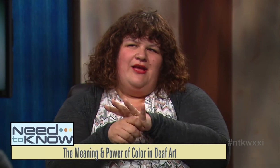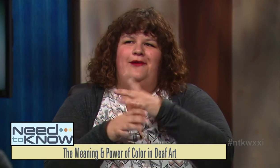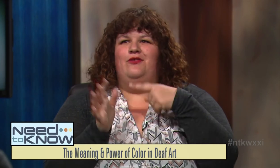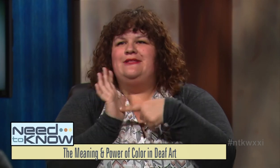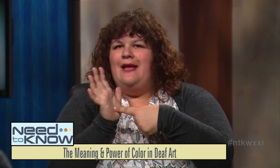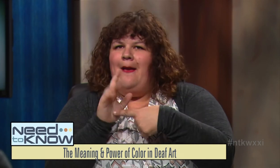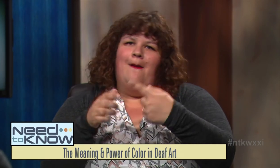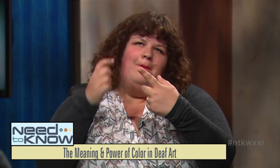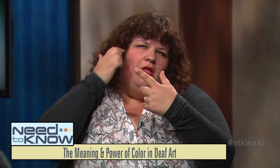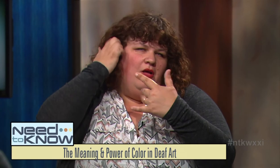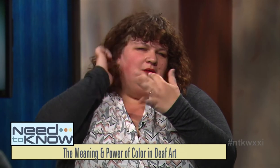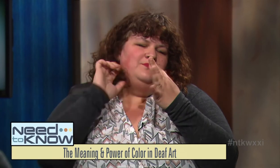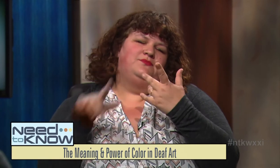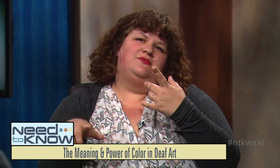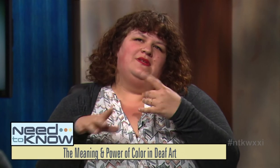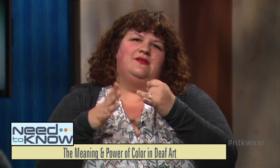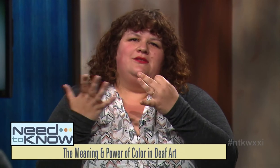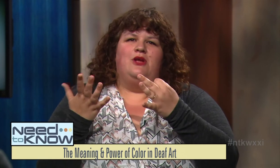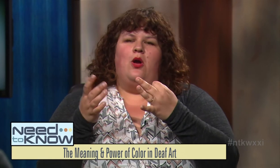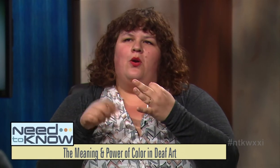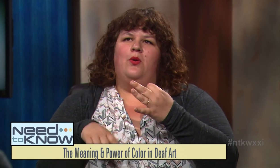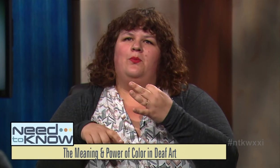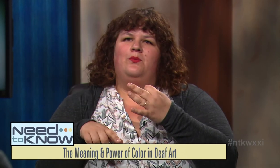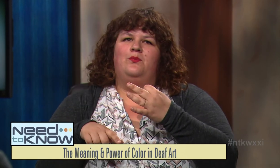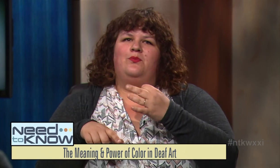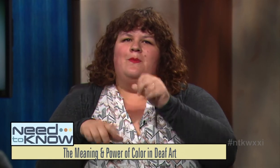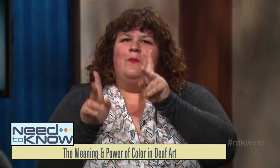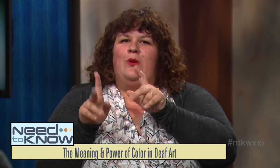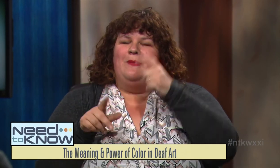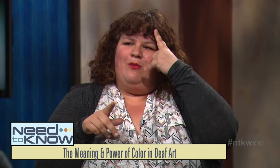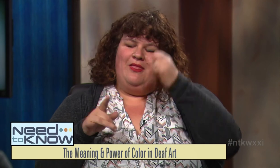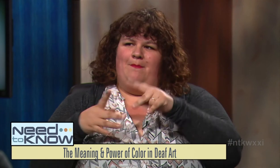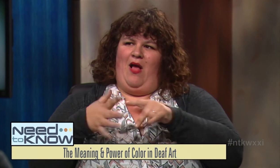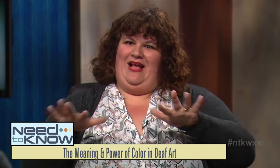CREATE COMPLEXITY IN CERTAIN AREAS OF MY PAINTING.